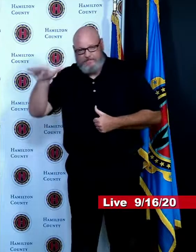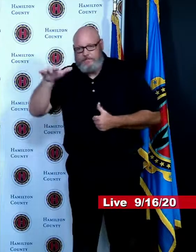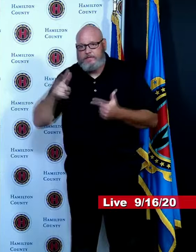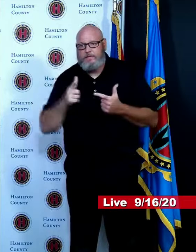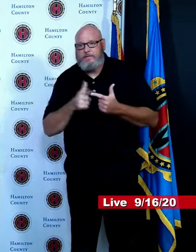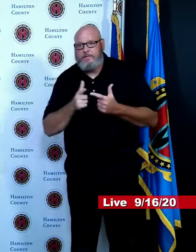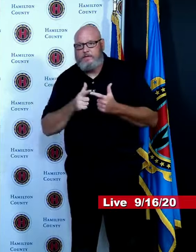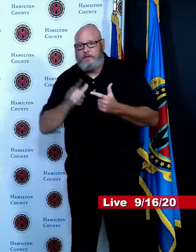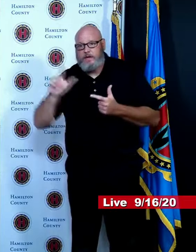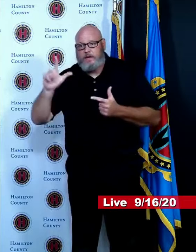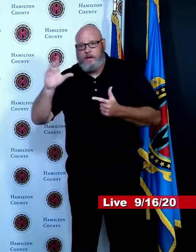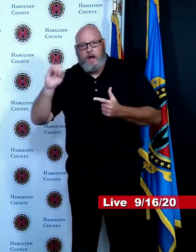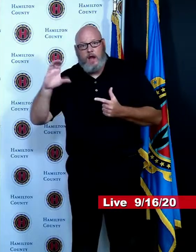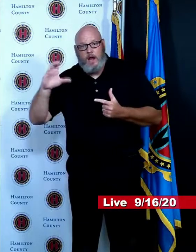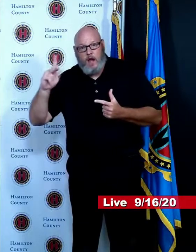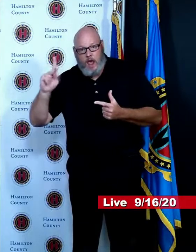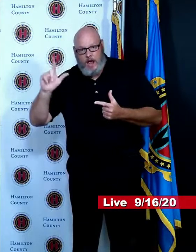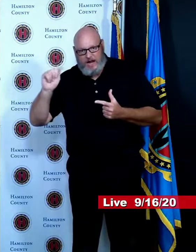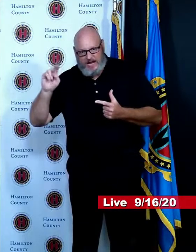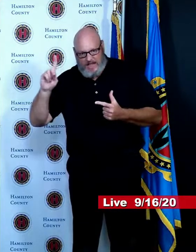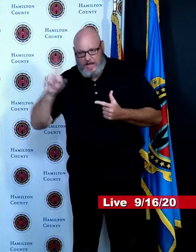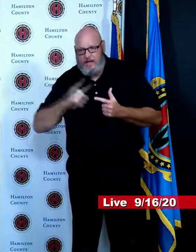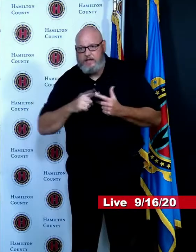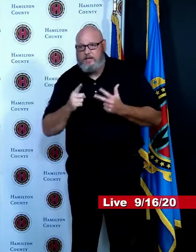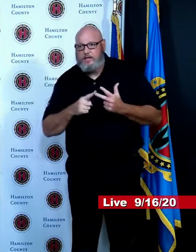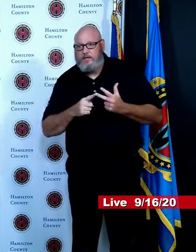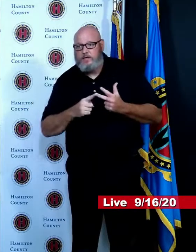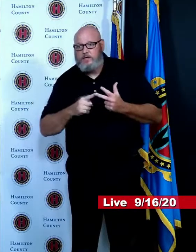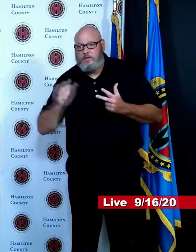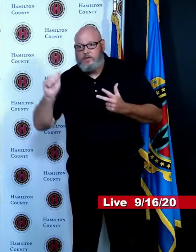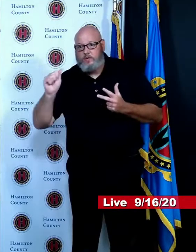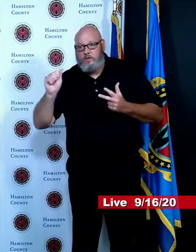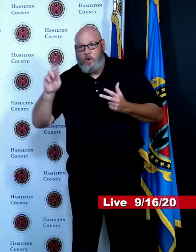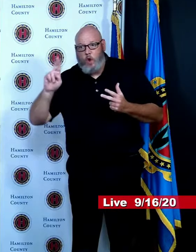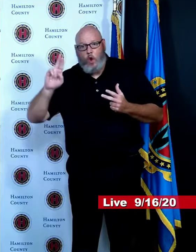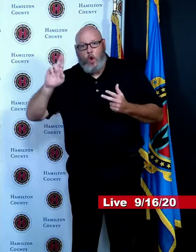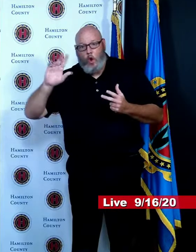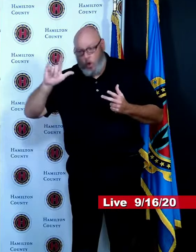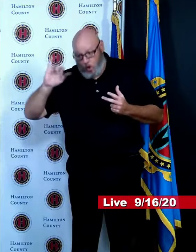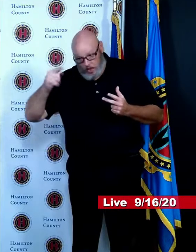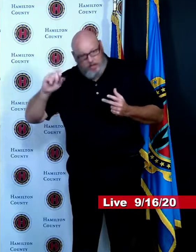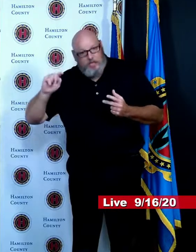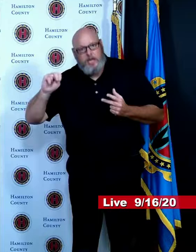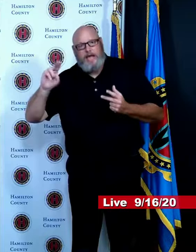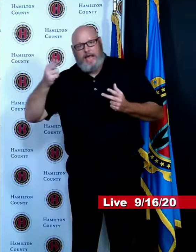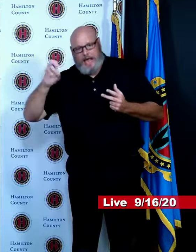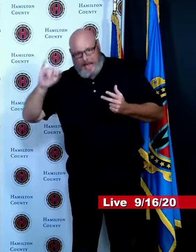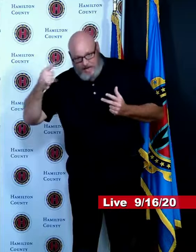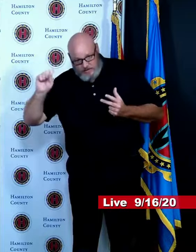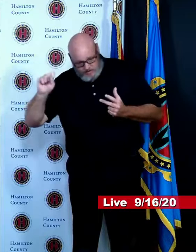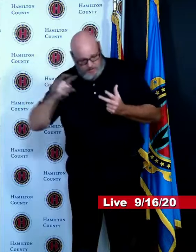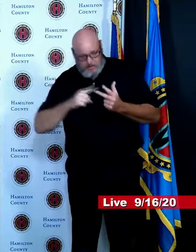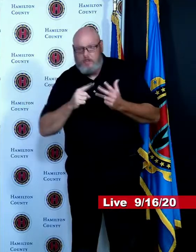see some of these are outside the city the areas around Xavier and UC